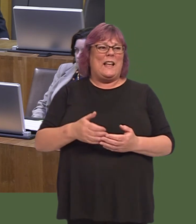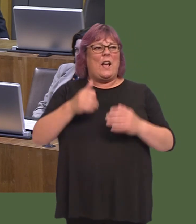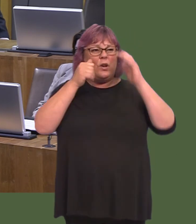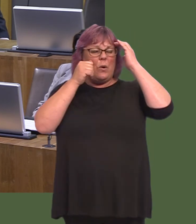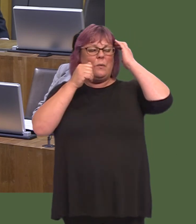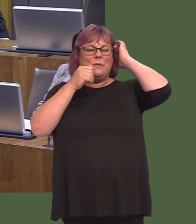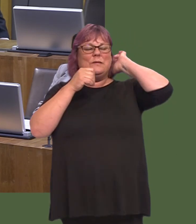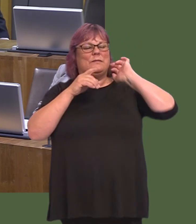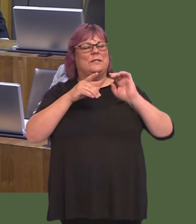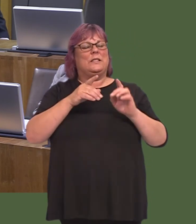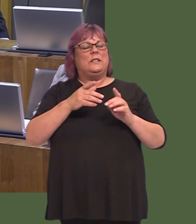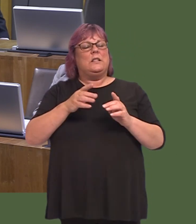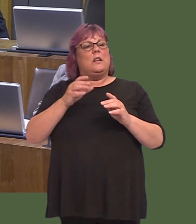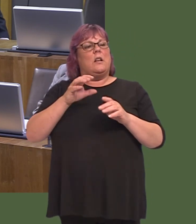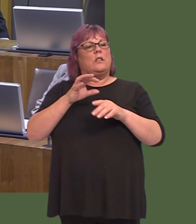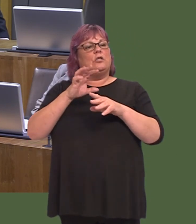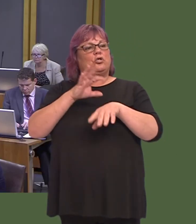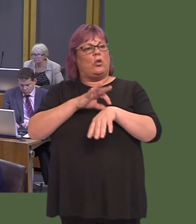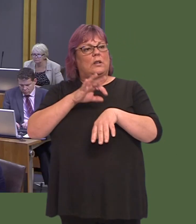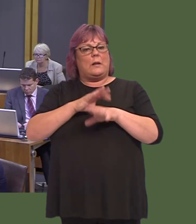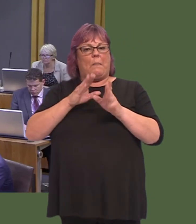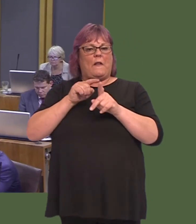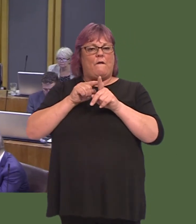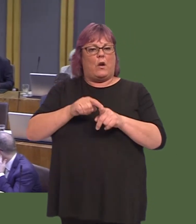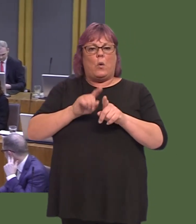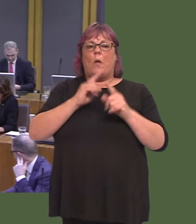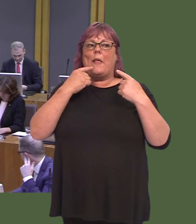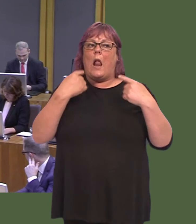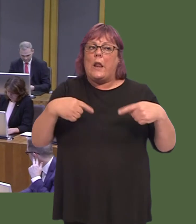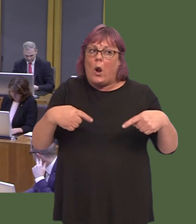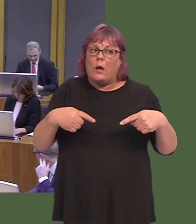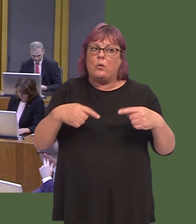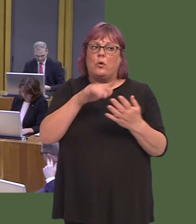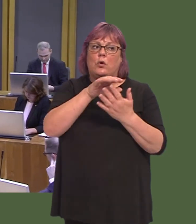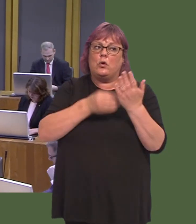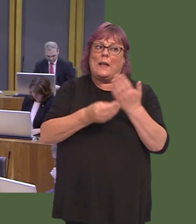is over thereóas I understand it, by rules that tell them what they cannot prescribe, not what they can prescribe.